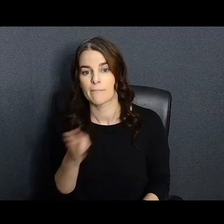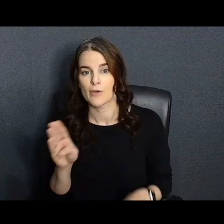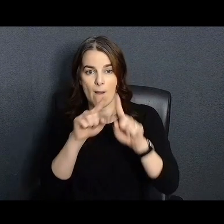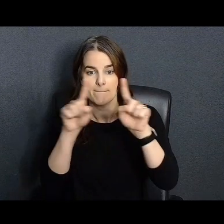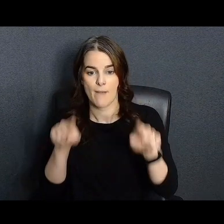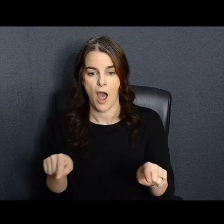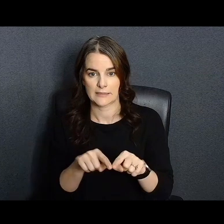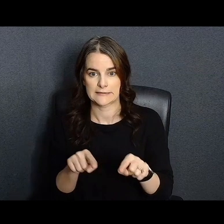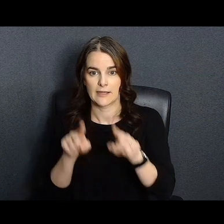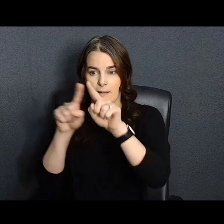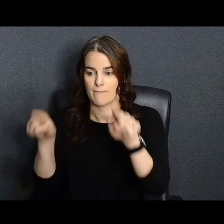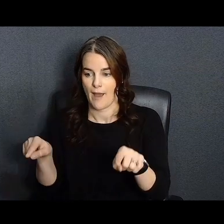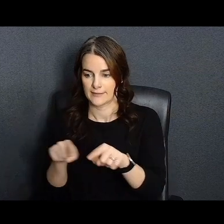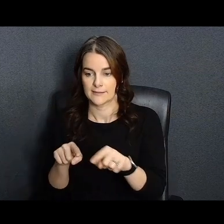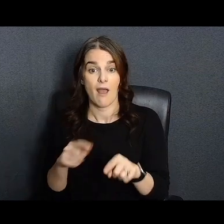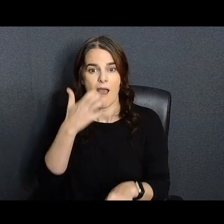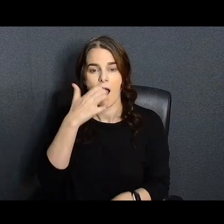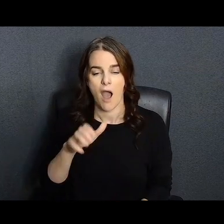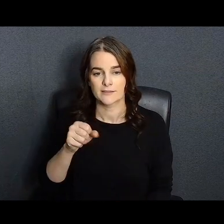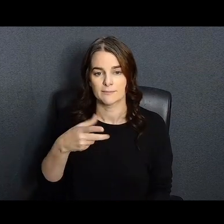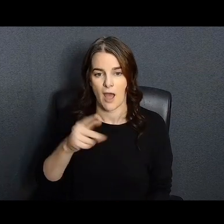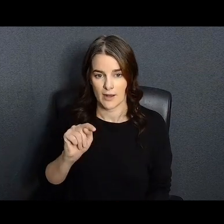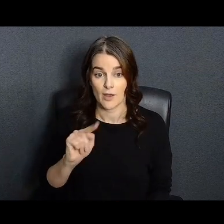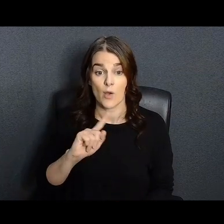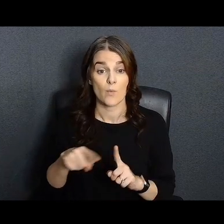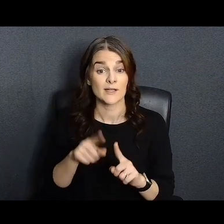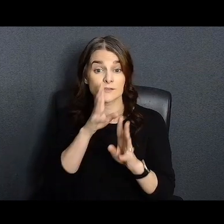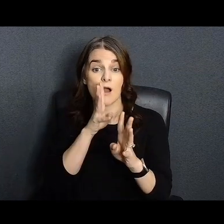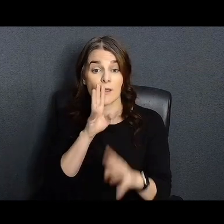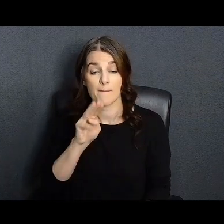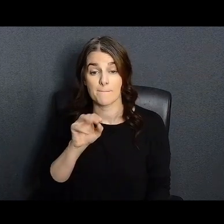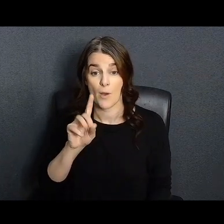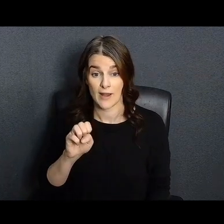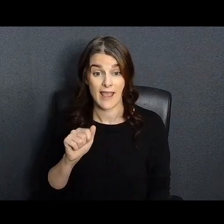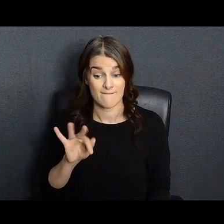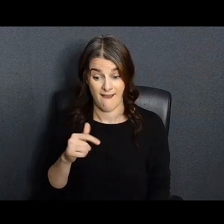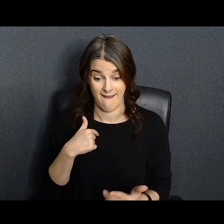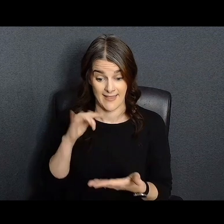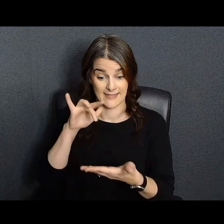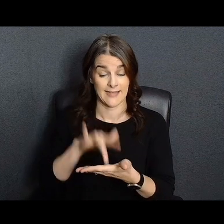Those are hotspots that, when it's in the talking mode, if I tap where that hotspot is, it will then